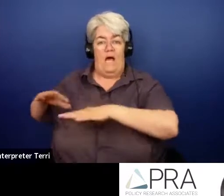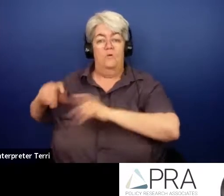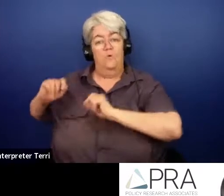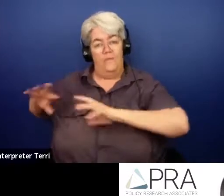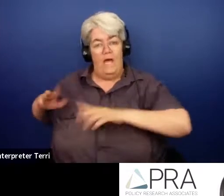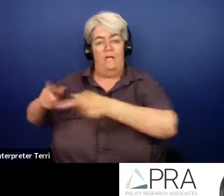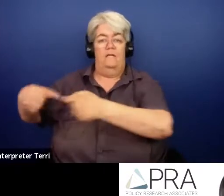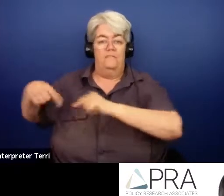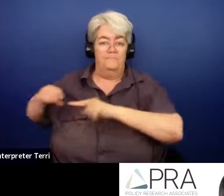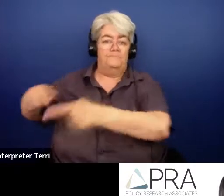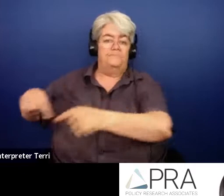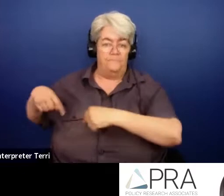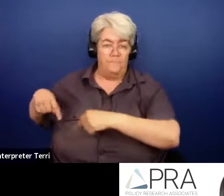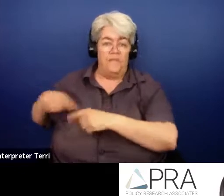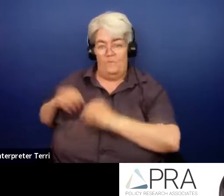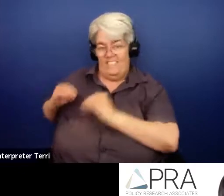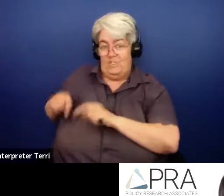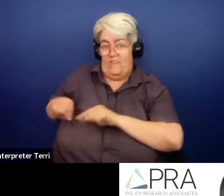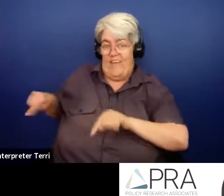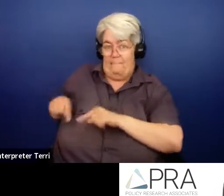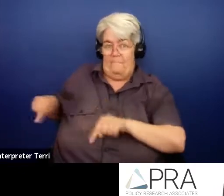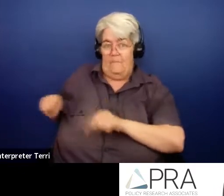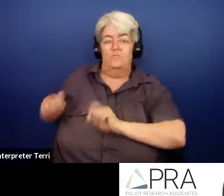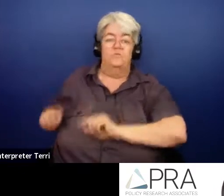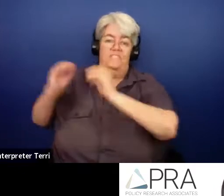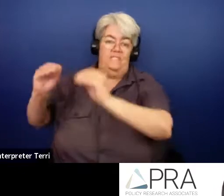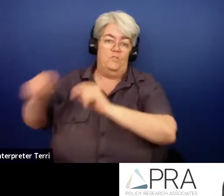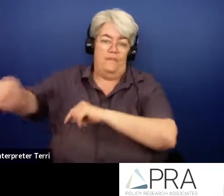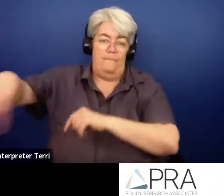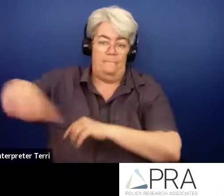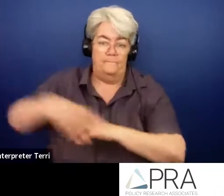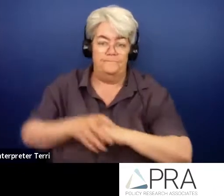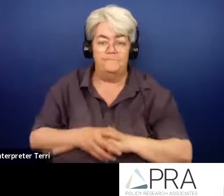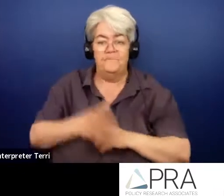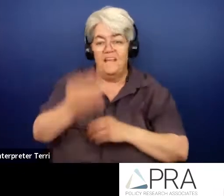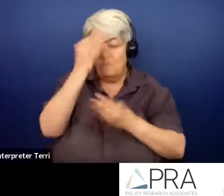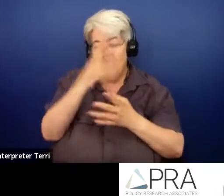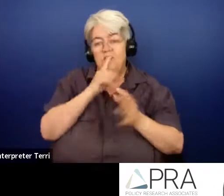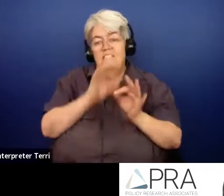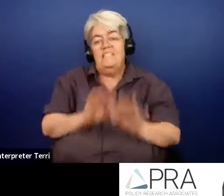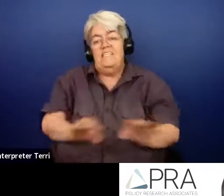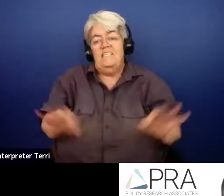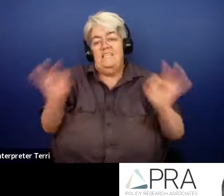sure again that everybody has some training on that. Information is really key. The system